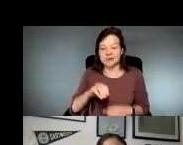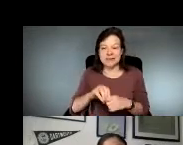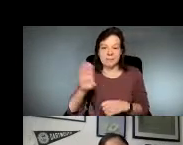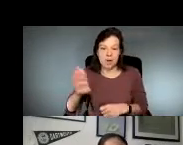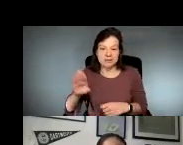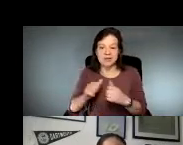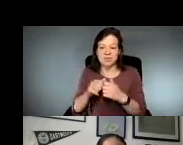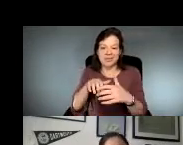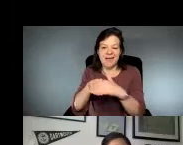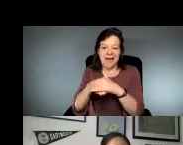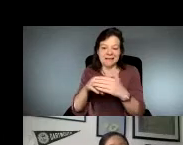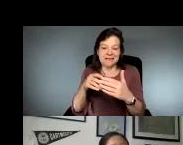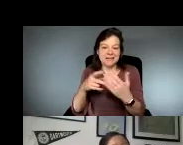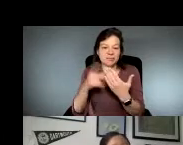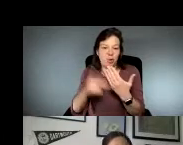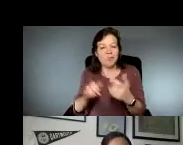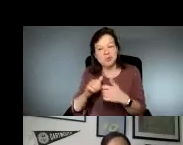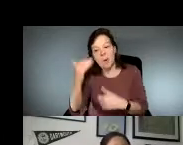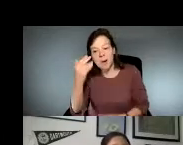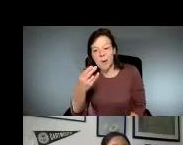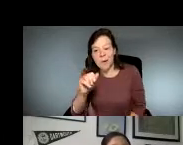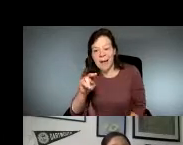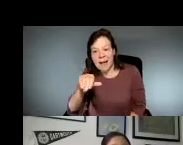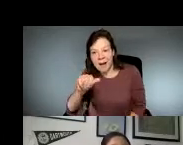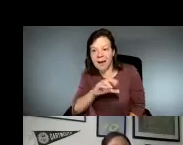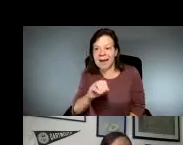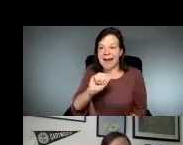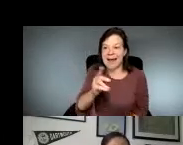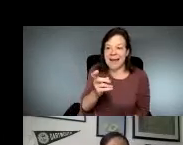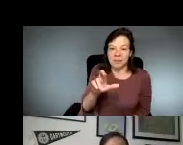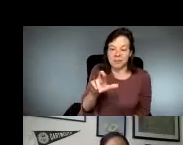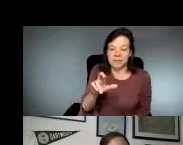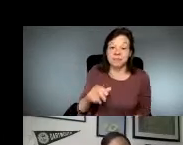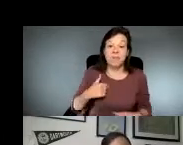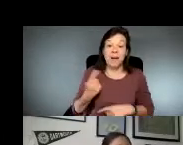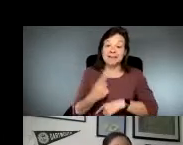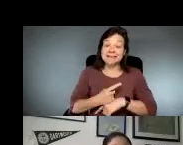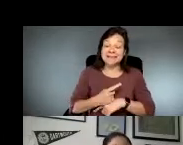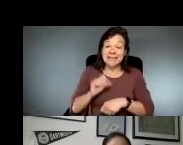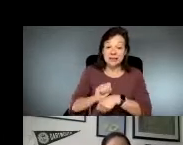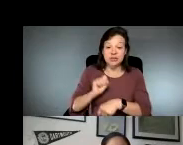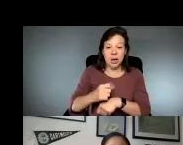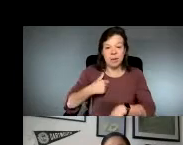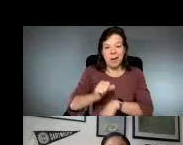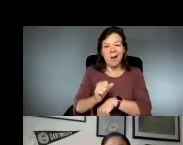which is how I've met Hannah and Amber. My day job is I work in tech in Boston.